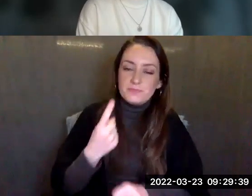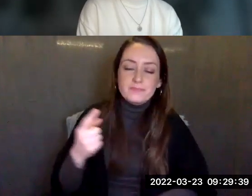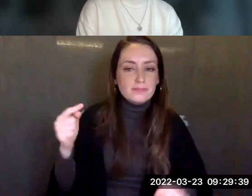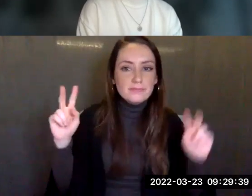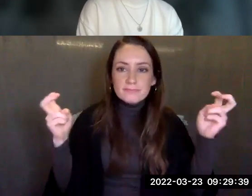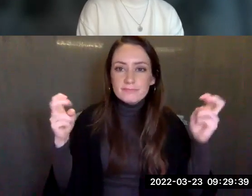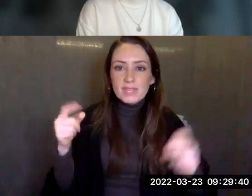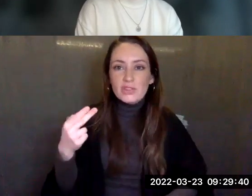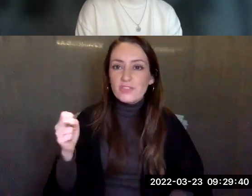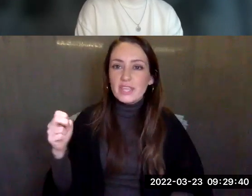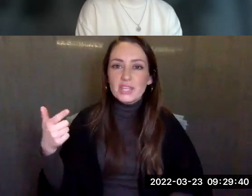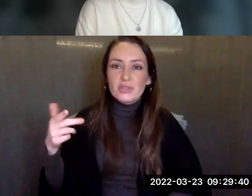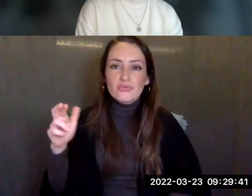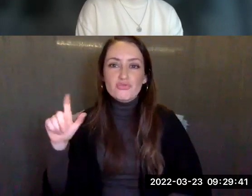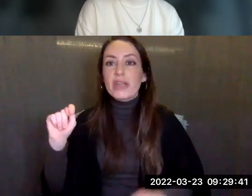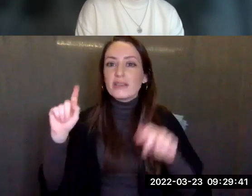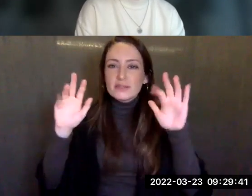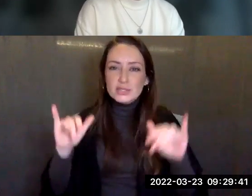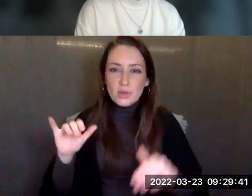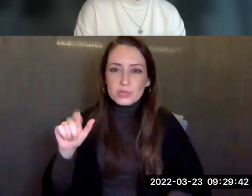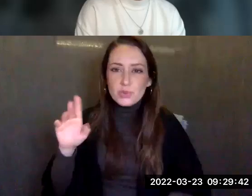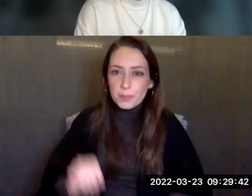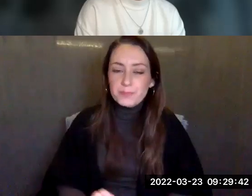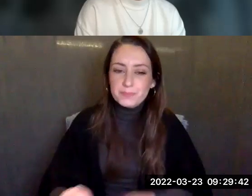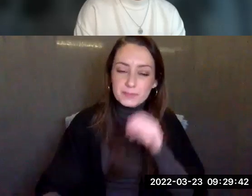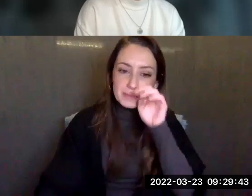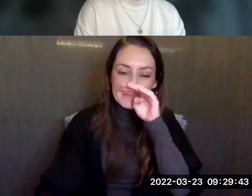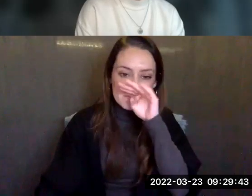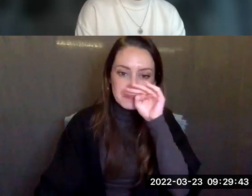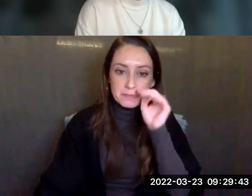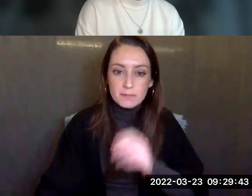So I do have some questions in the chat tammy pel area.